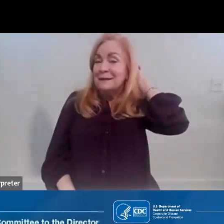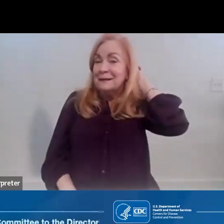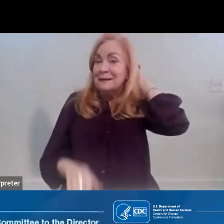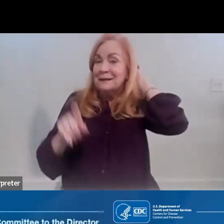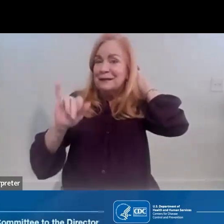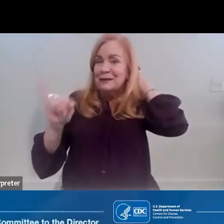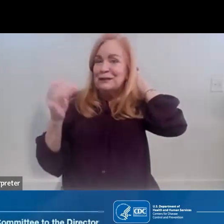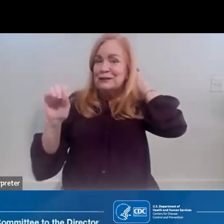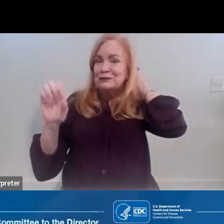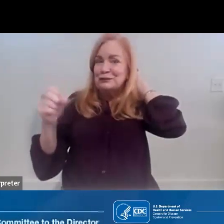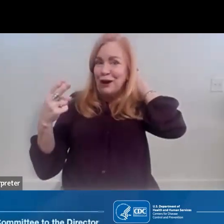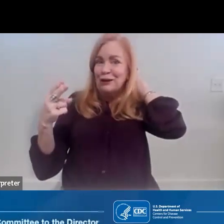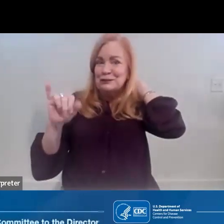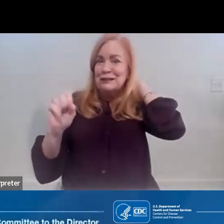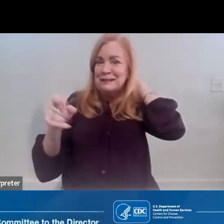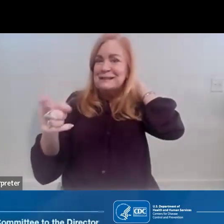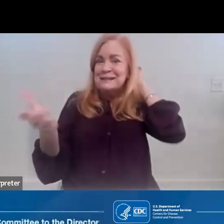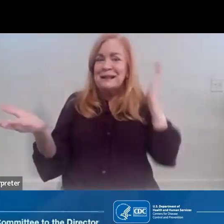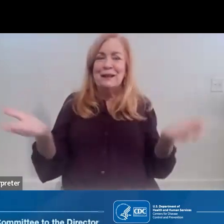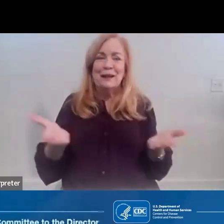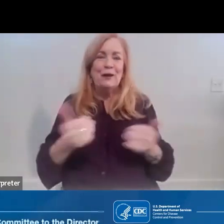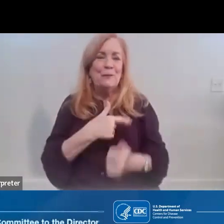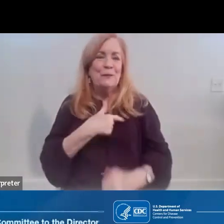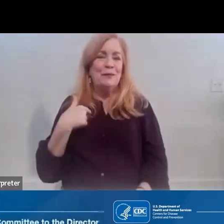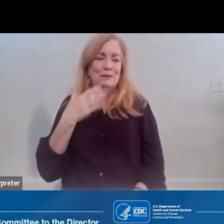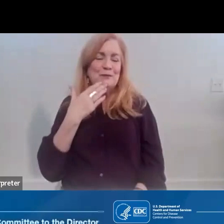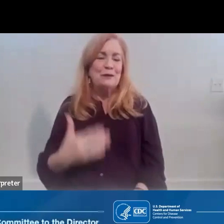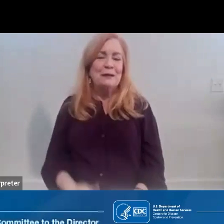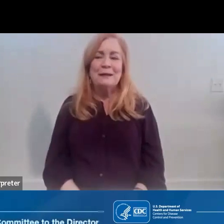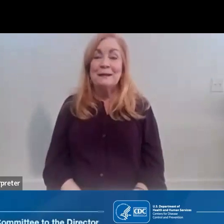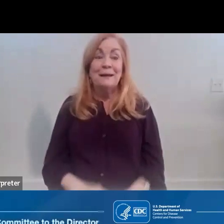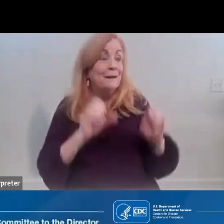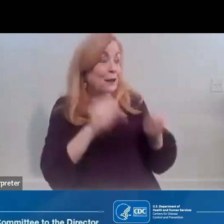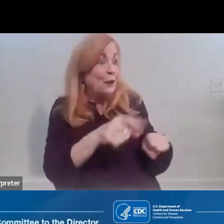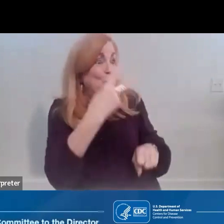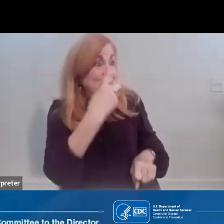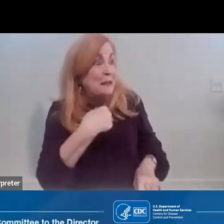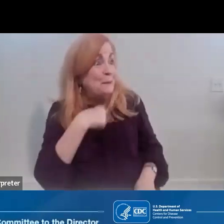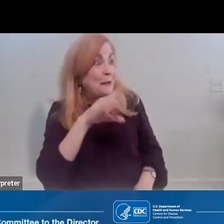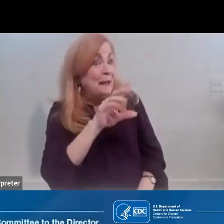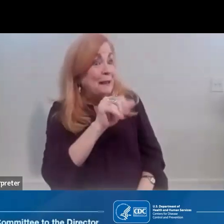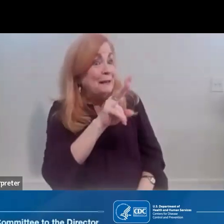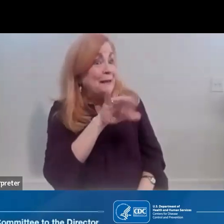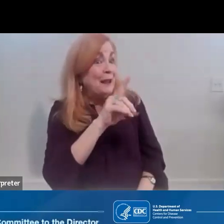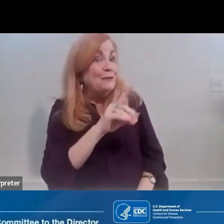I'm here. Can you see me, David? I cannot see you.